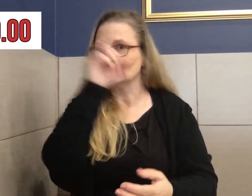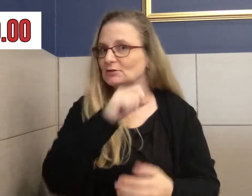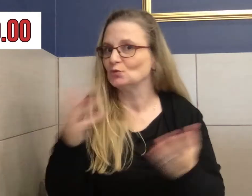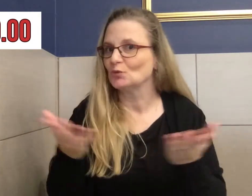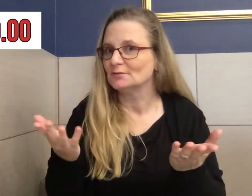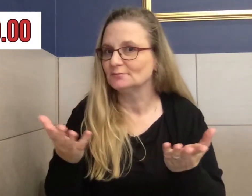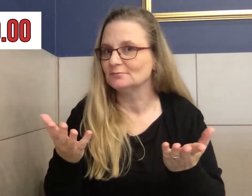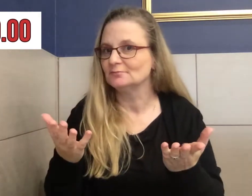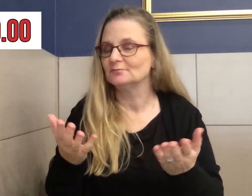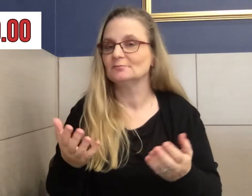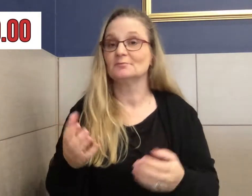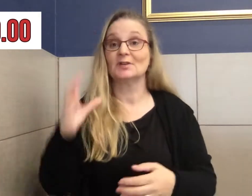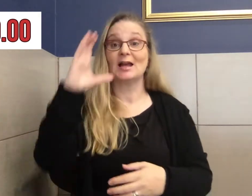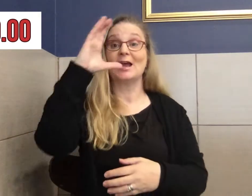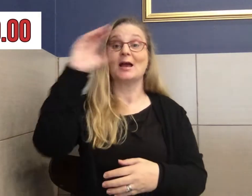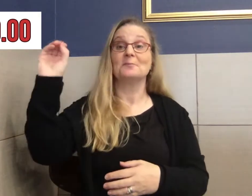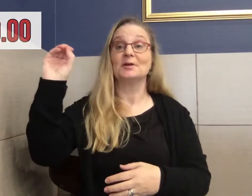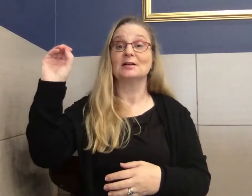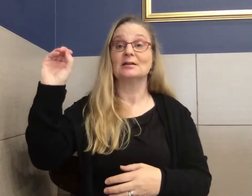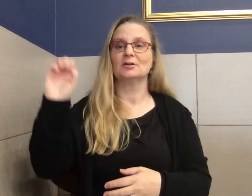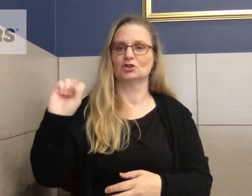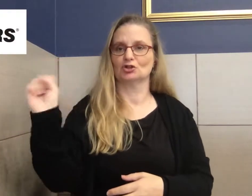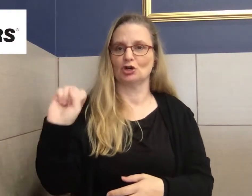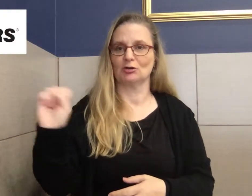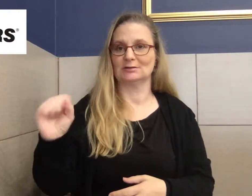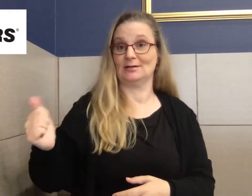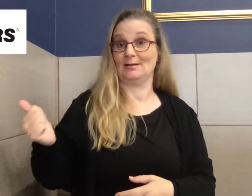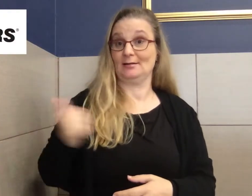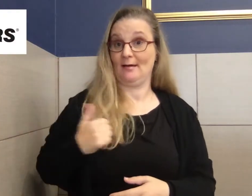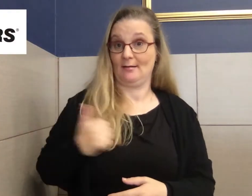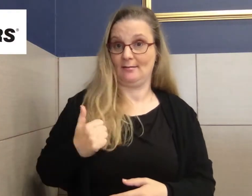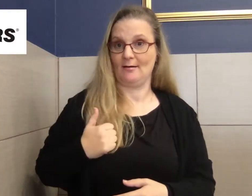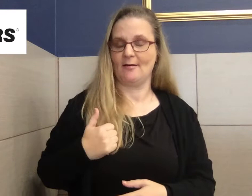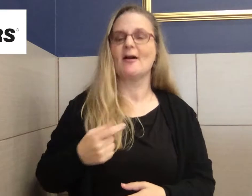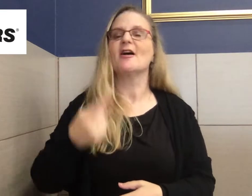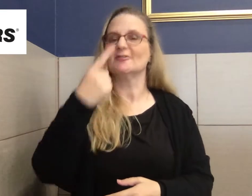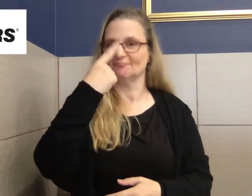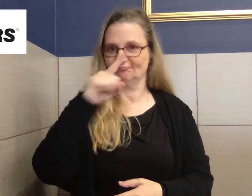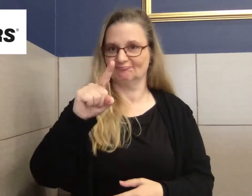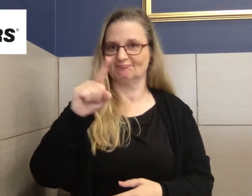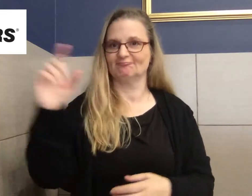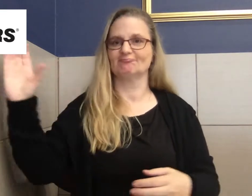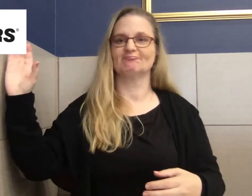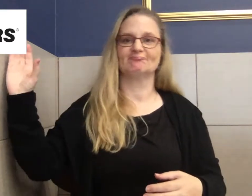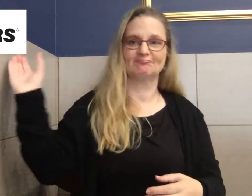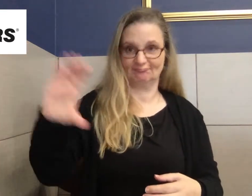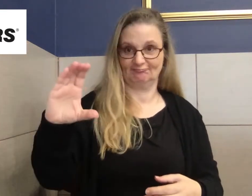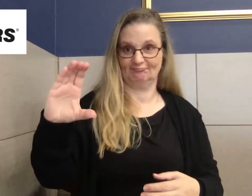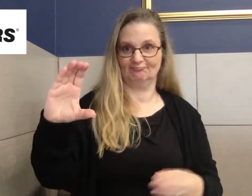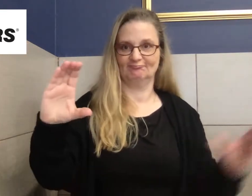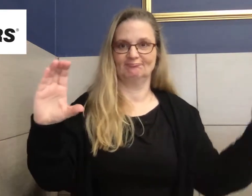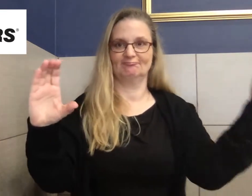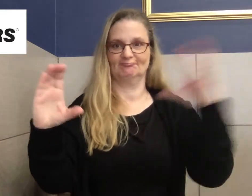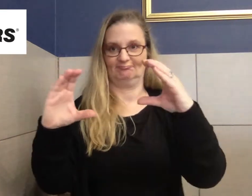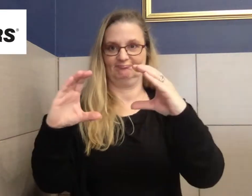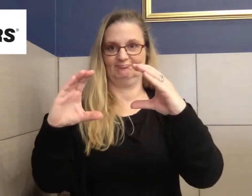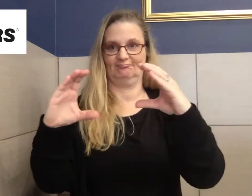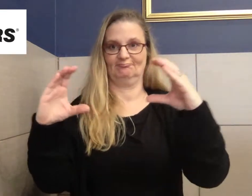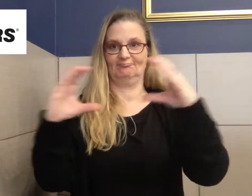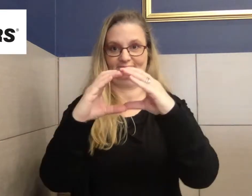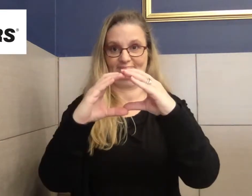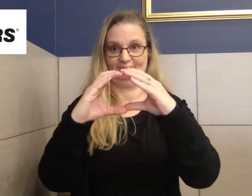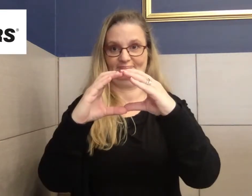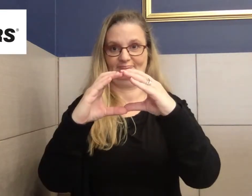Guess what? Sorenson Canada will match that!